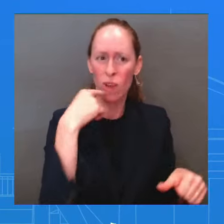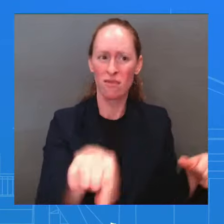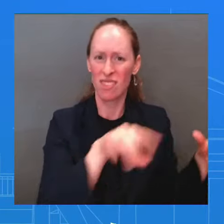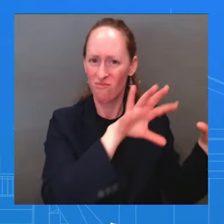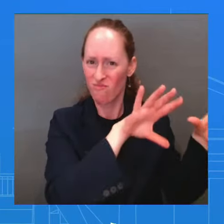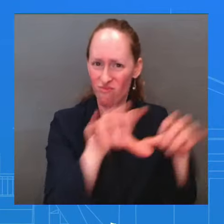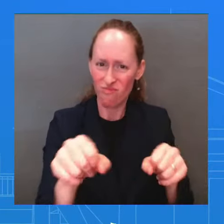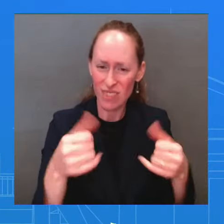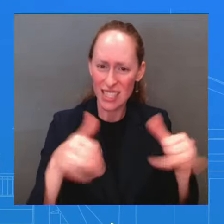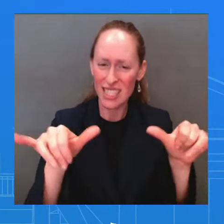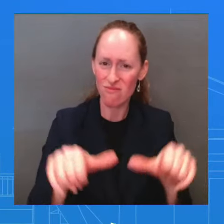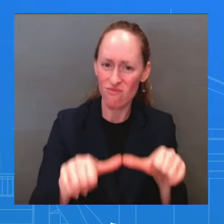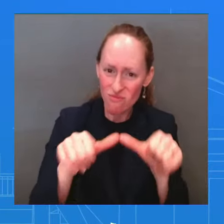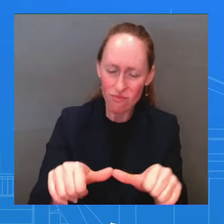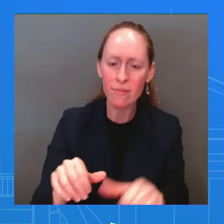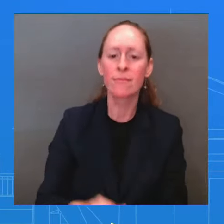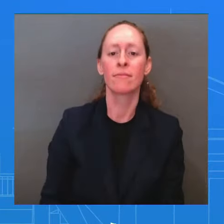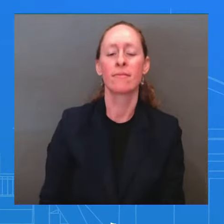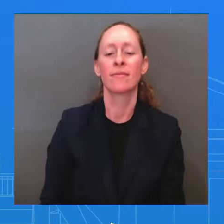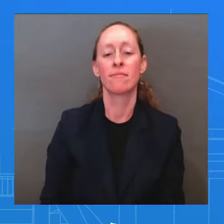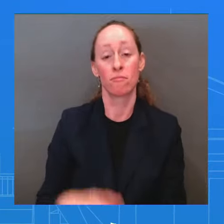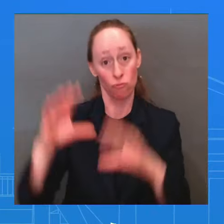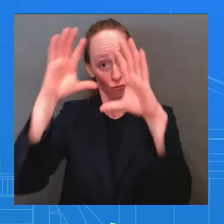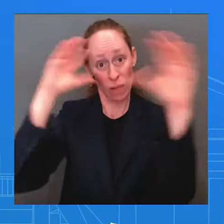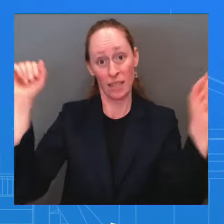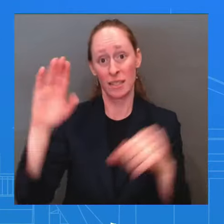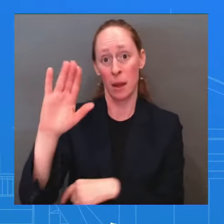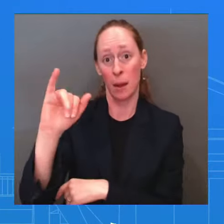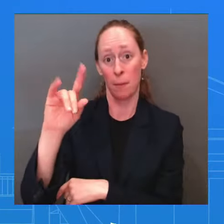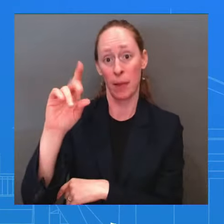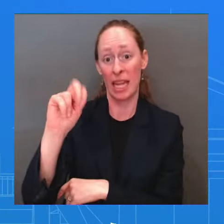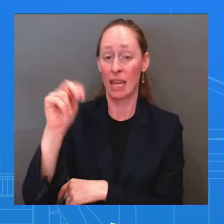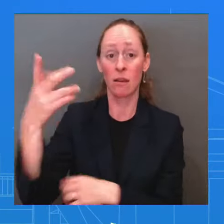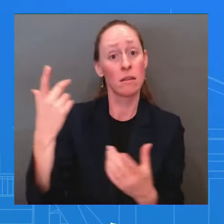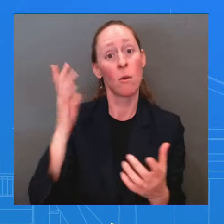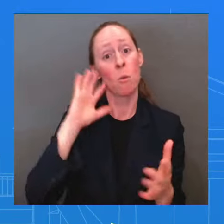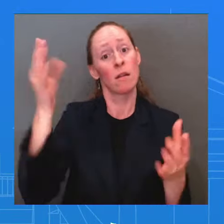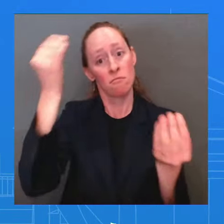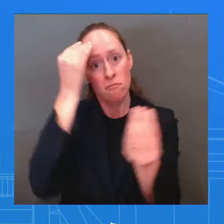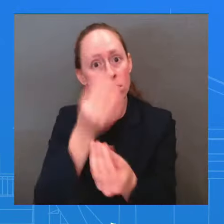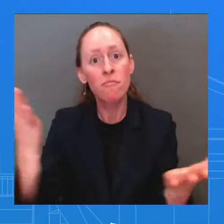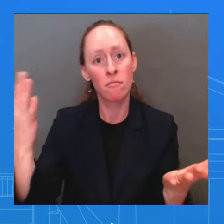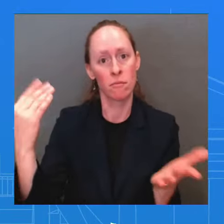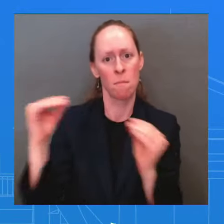that will mobilize significant additional financing for international development from multiple sources,